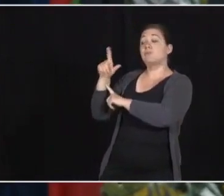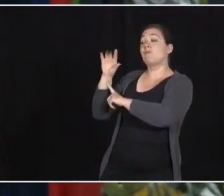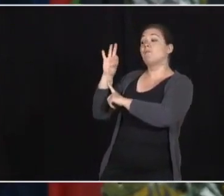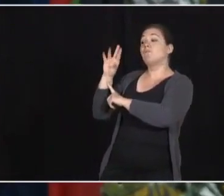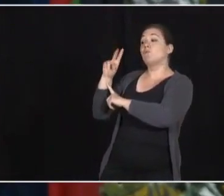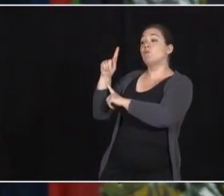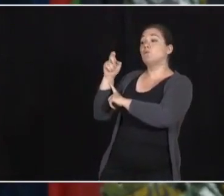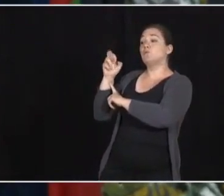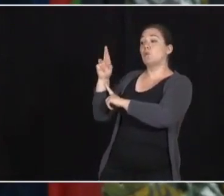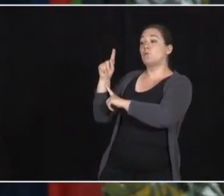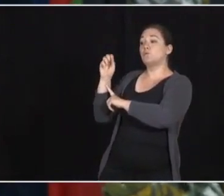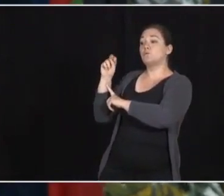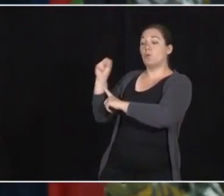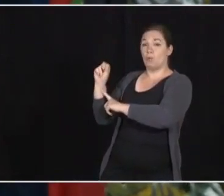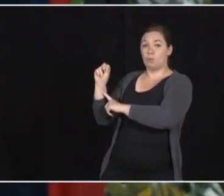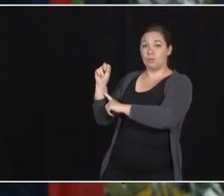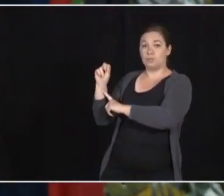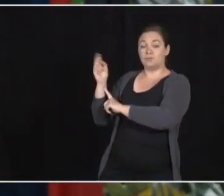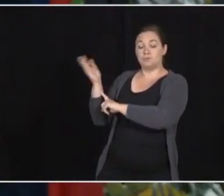Today our government is renewing